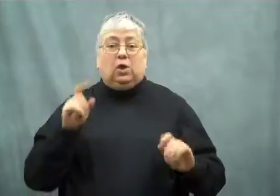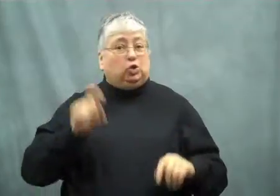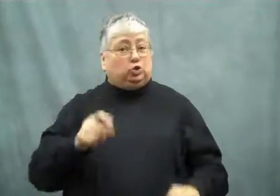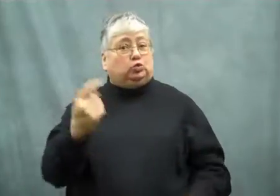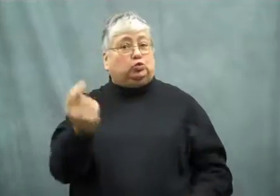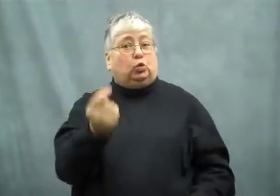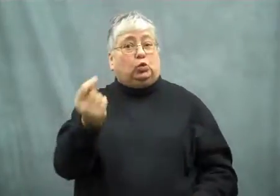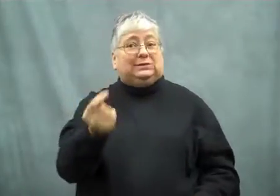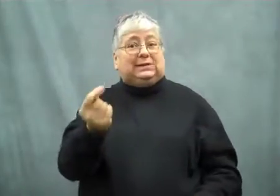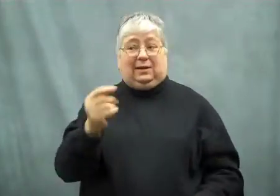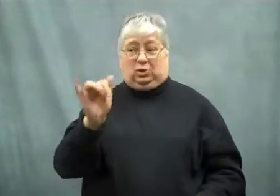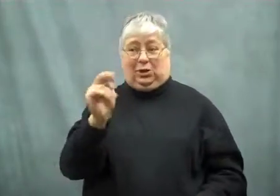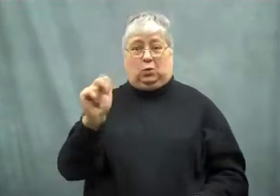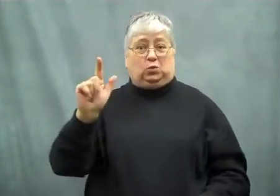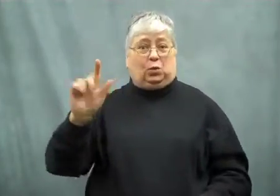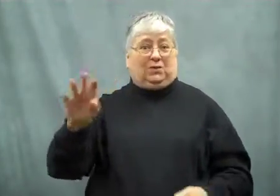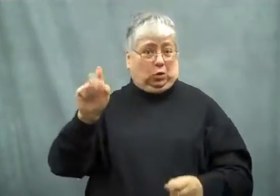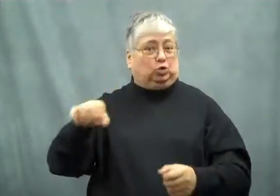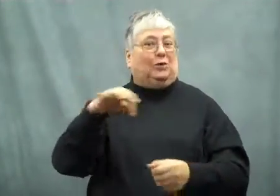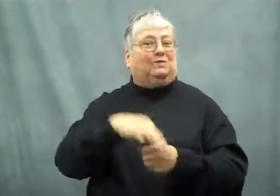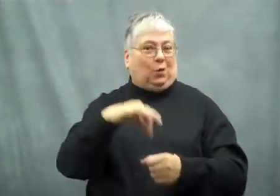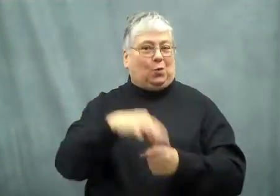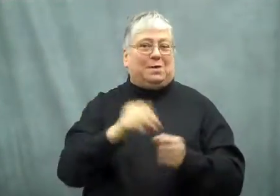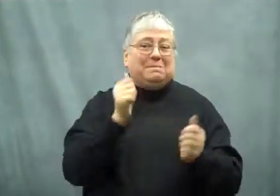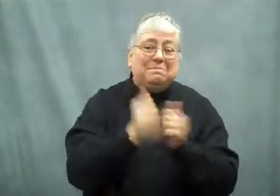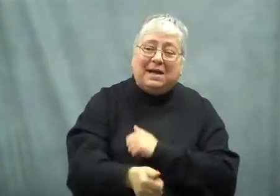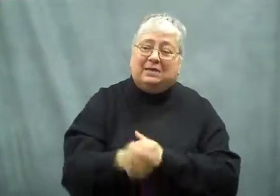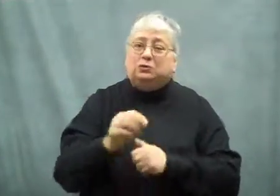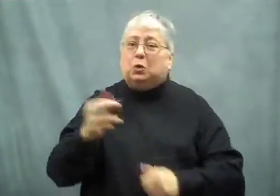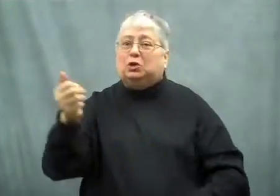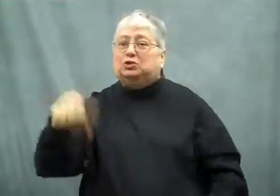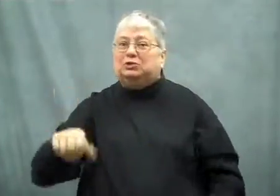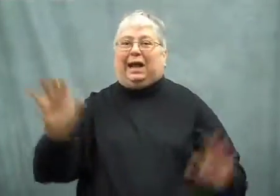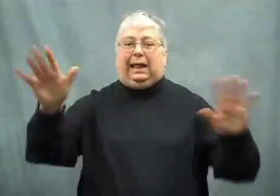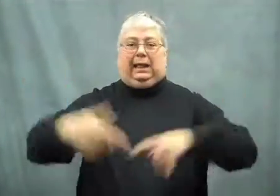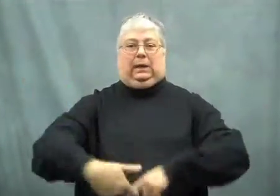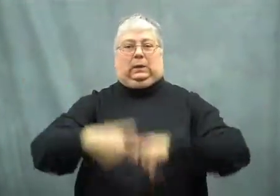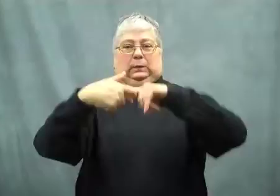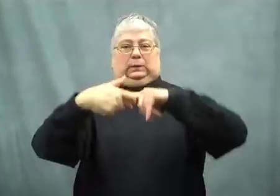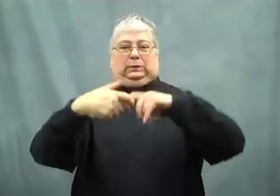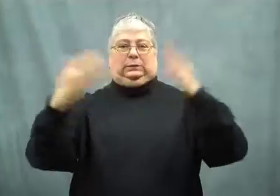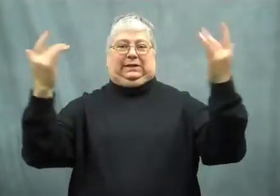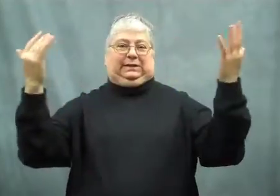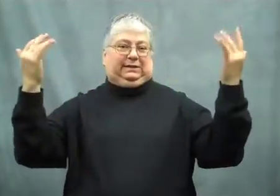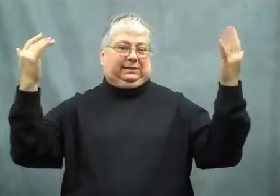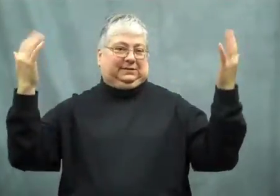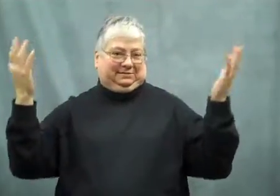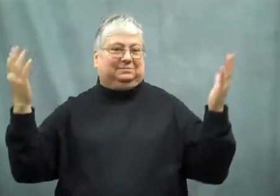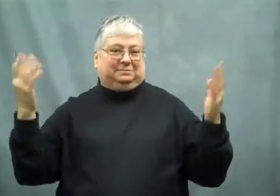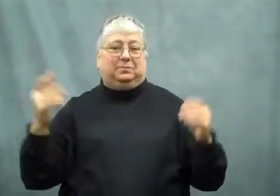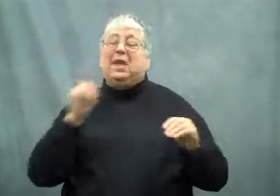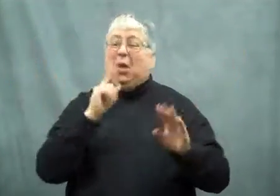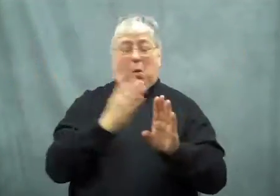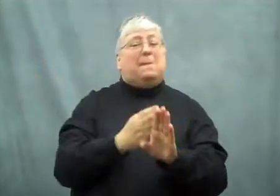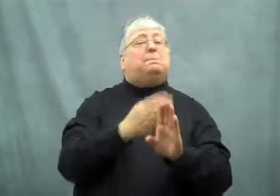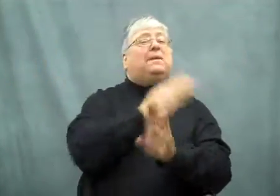A vote was supposed to be held on the legislation on Tuesday, that has been postponed.